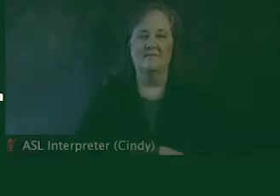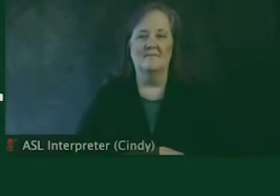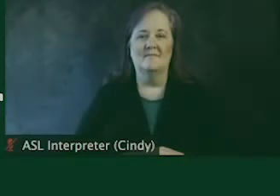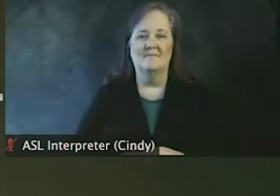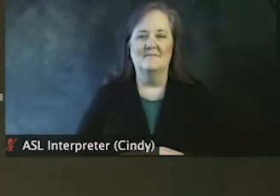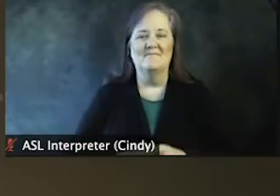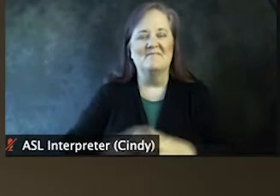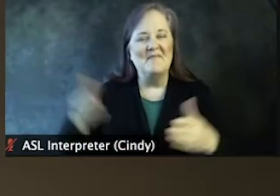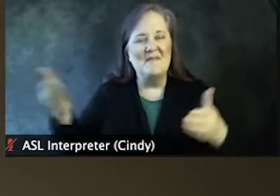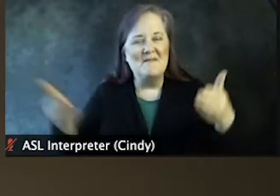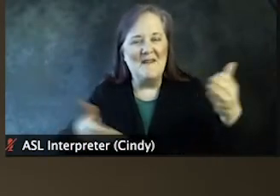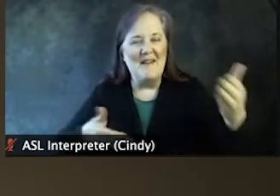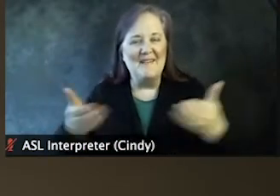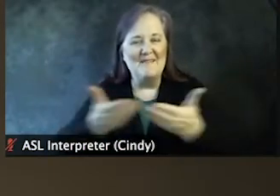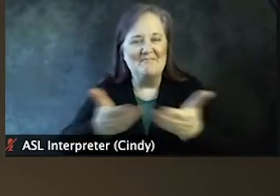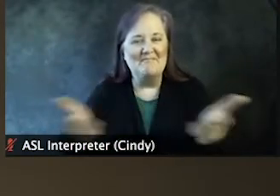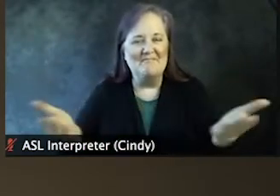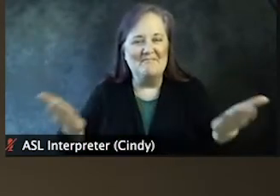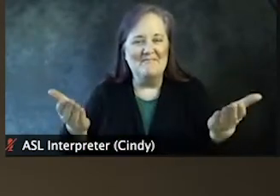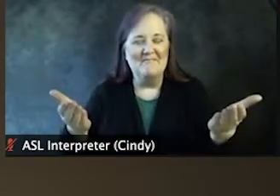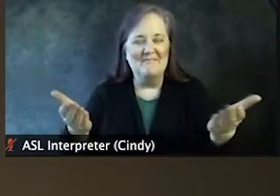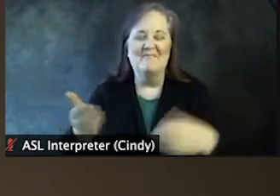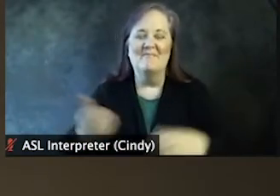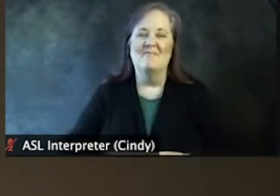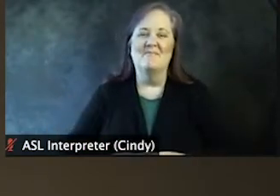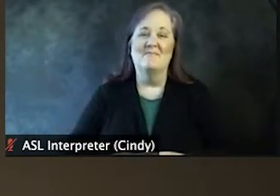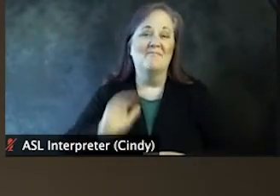Welcome, everyone to the biannual ballot measure explainer.